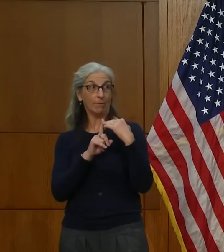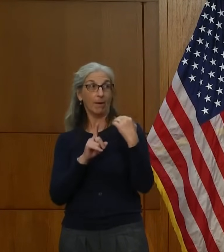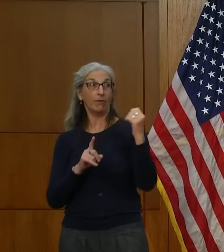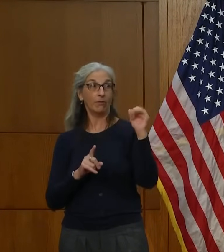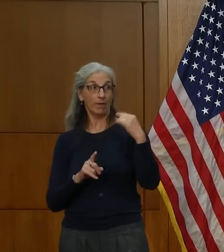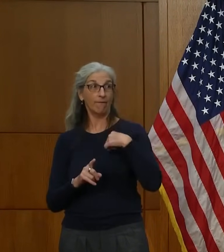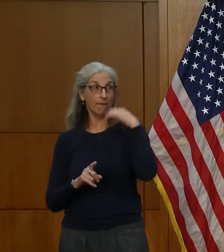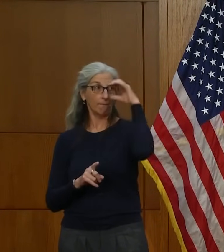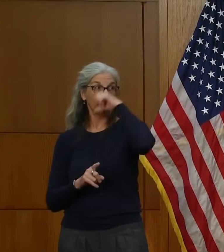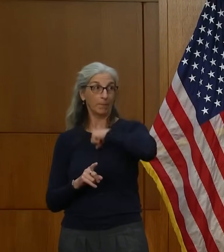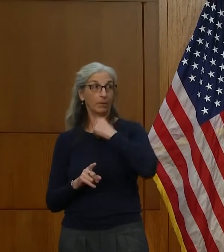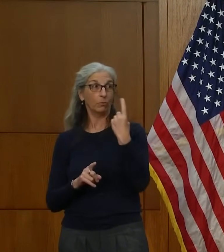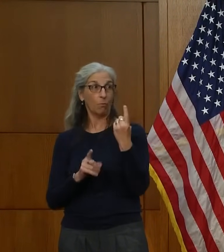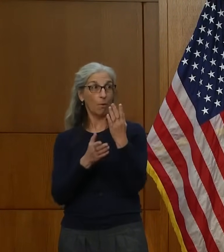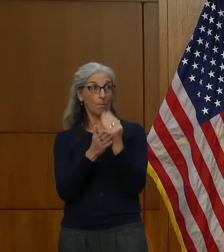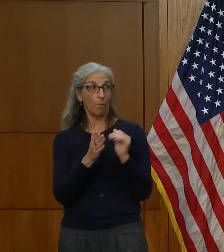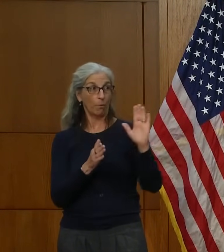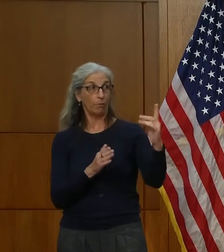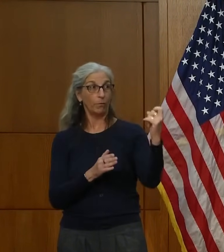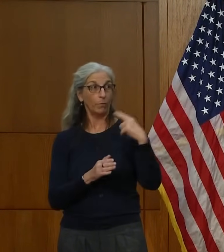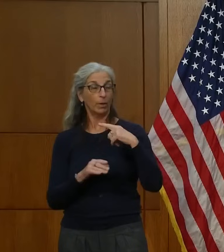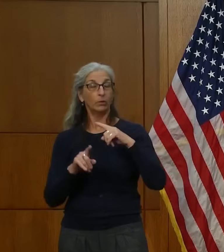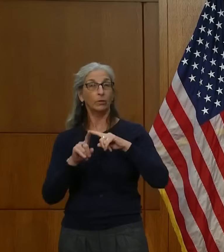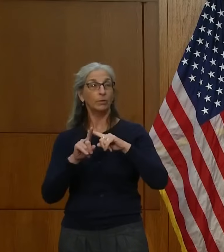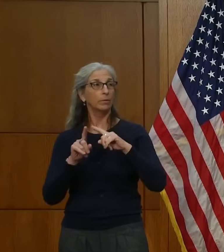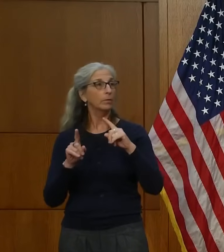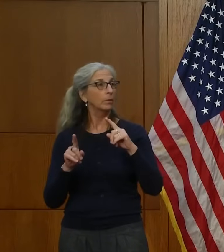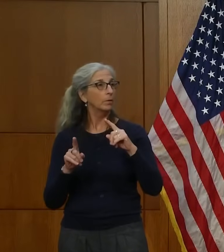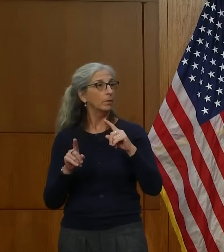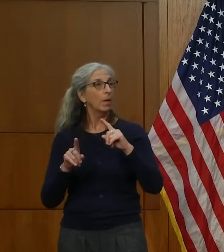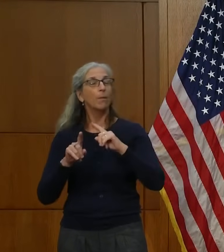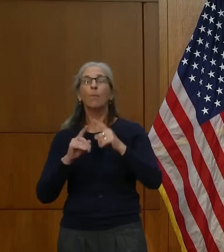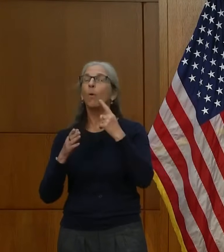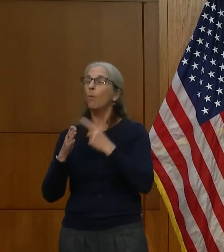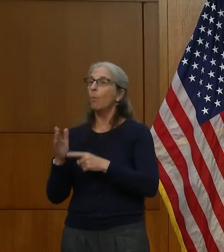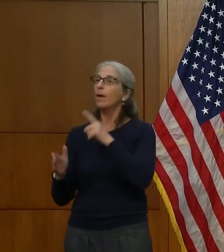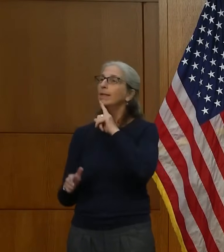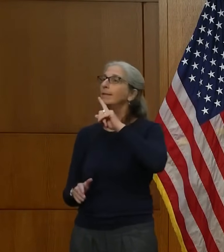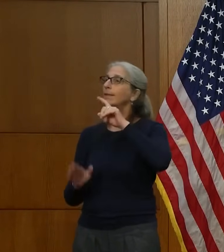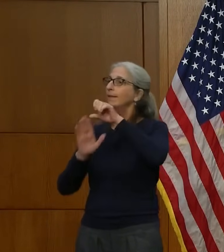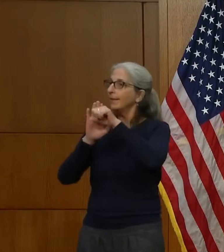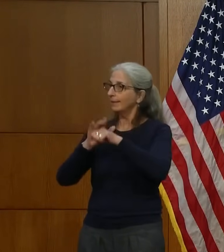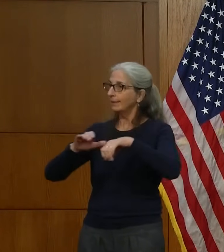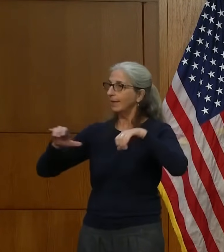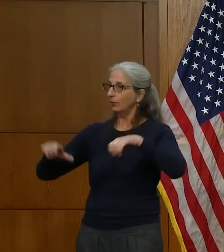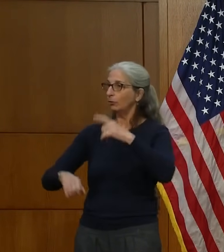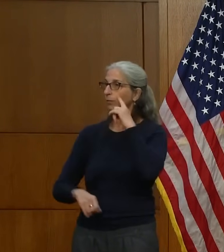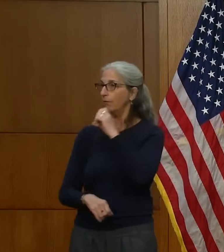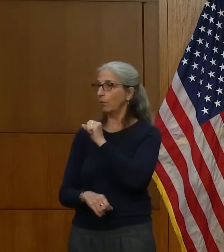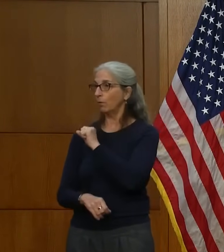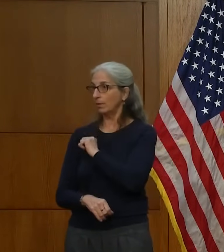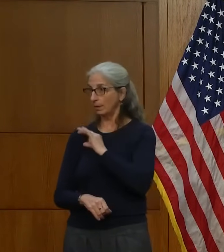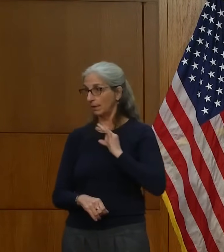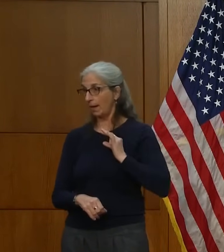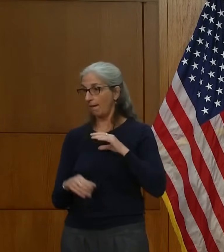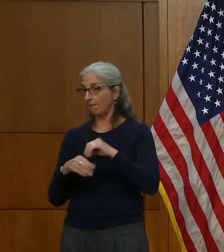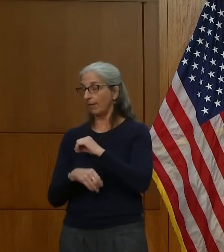YOU. THE QUESTION REALLY WAS. HAVE YOU GOTTEN TO THE POINT AND I MAY NEED TO BE A REMINDER. IF I'VE MISSED ONE IS HOW WE GOT INTO THE POINT OR WHAT? IT